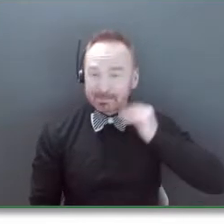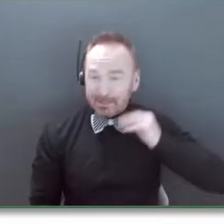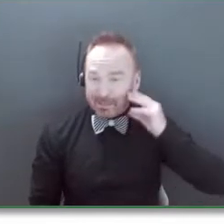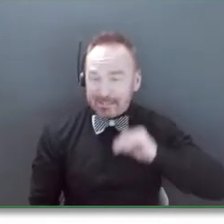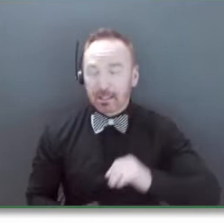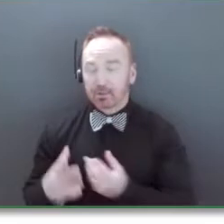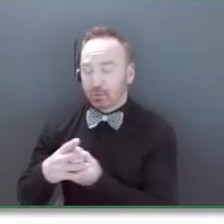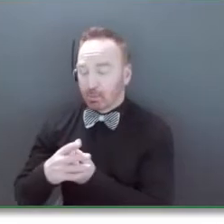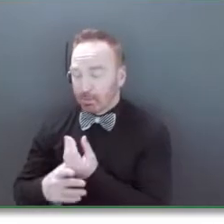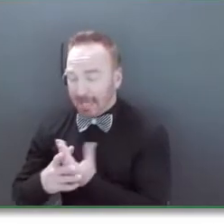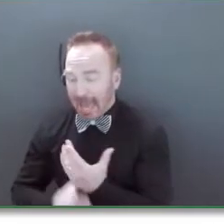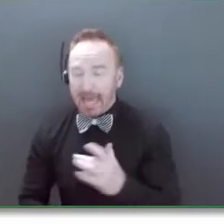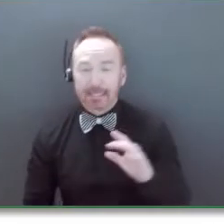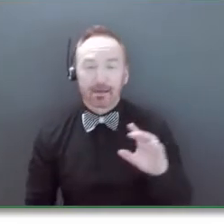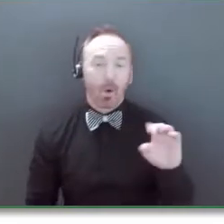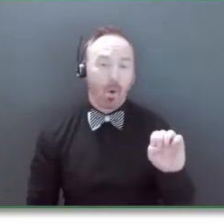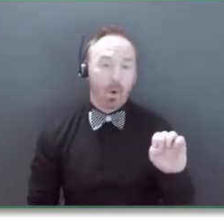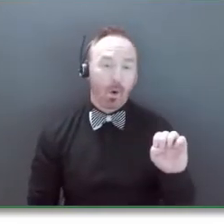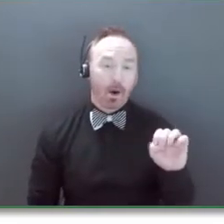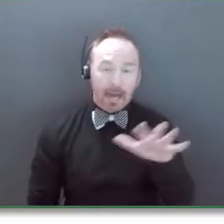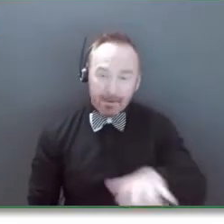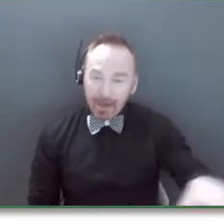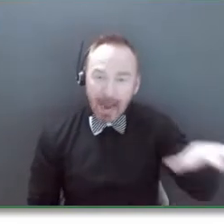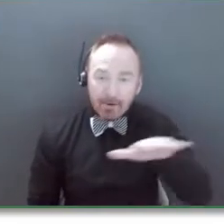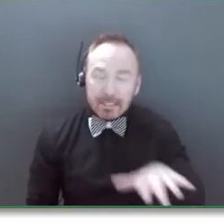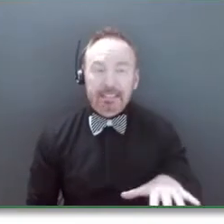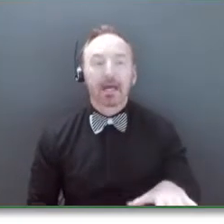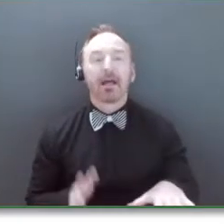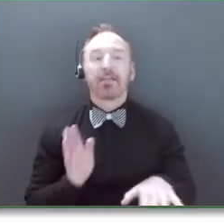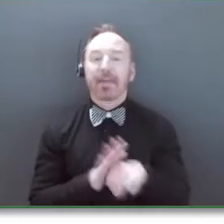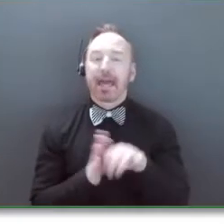hikes that I've taken part in in national parks it really adds an